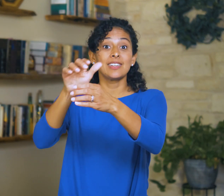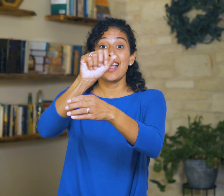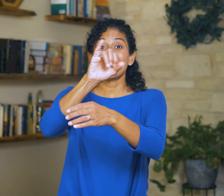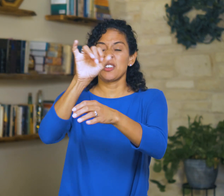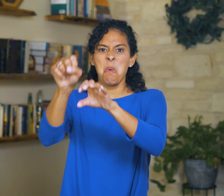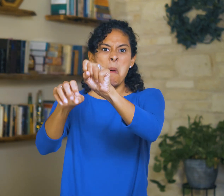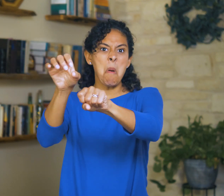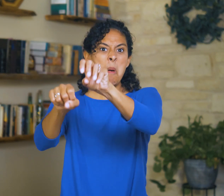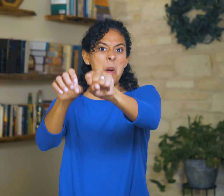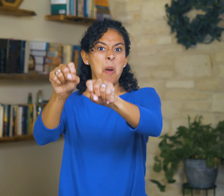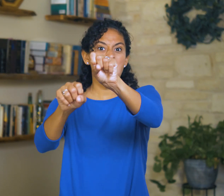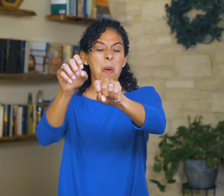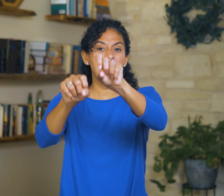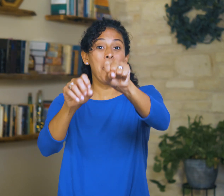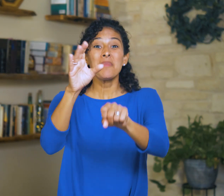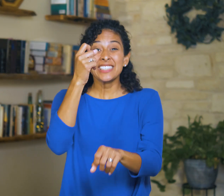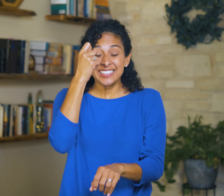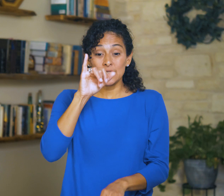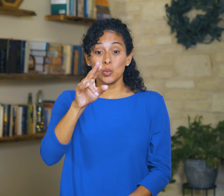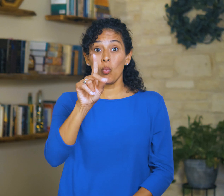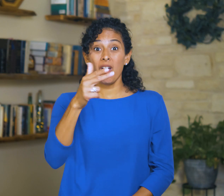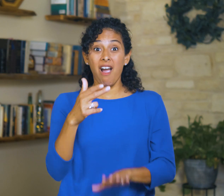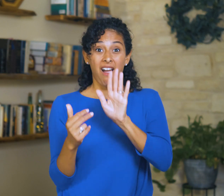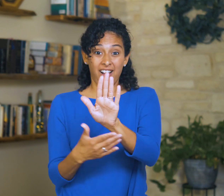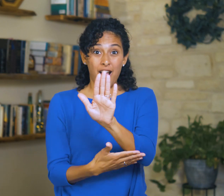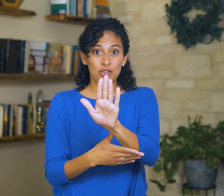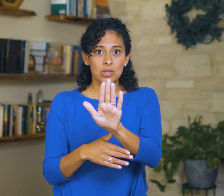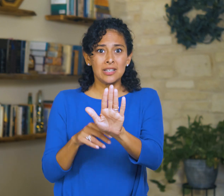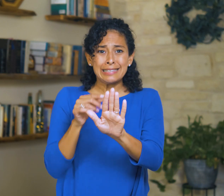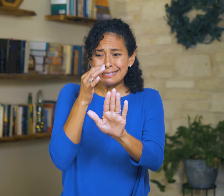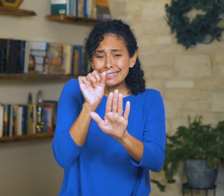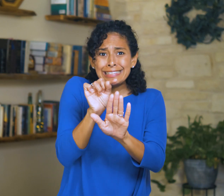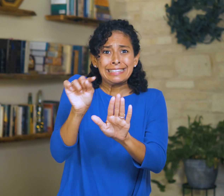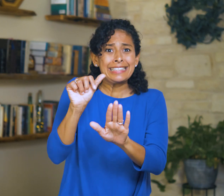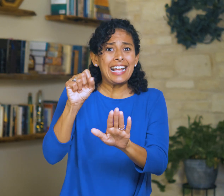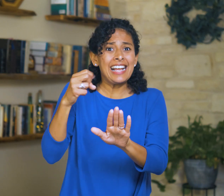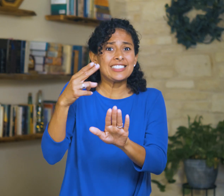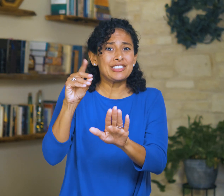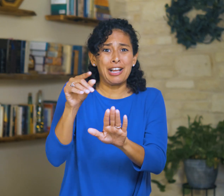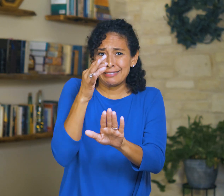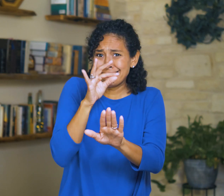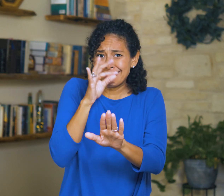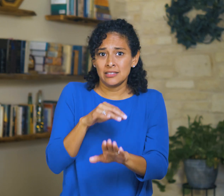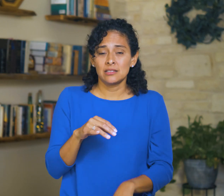Assyria is taking over the whole neighborhood, and Ashdod is just a few blocks over from Judah.